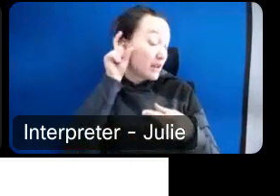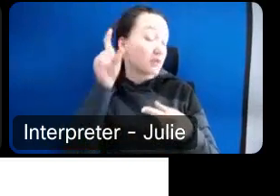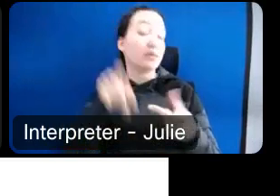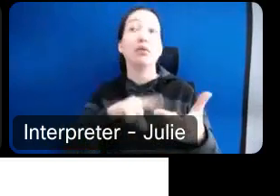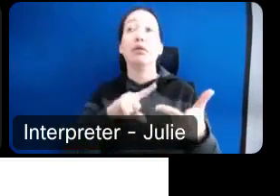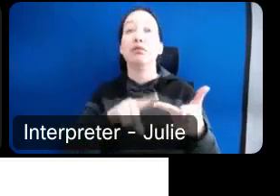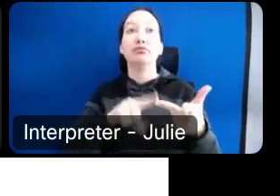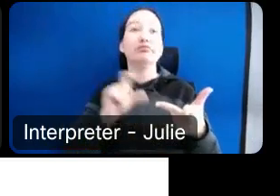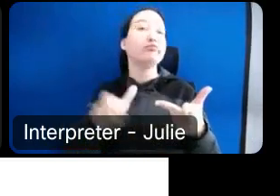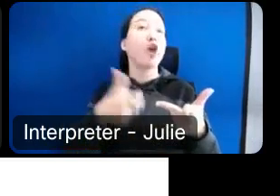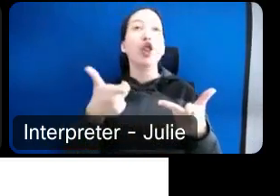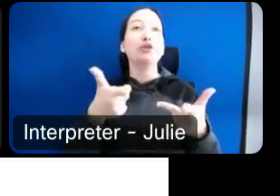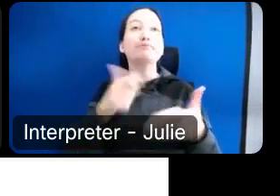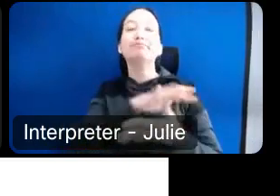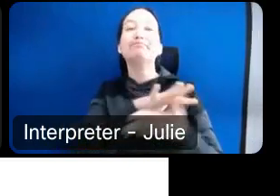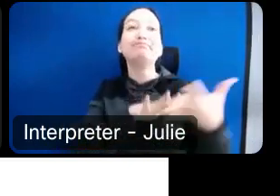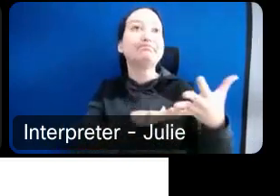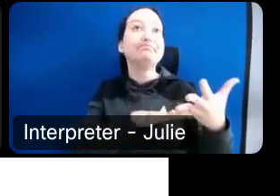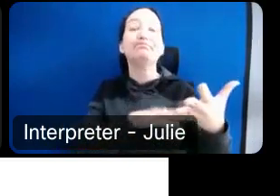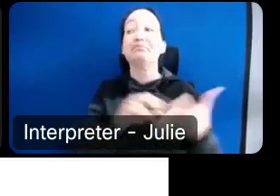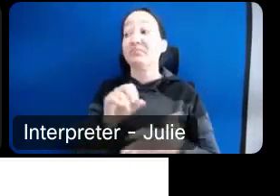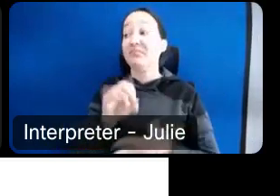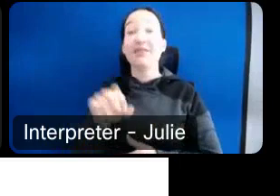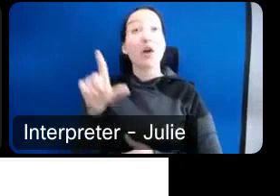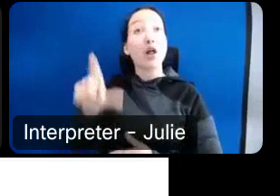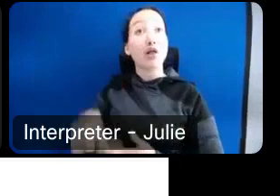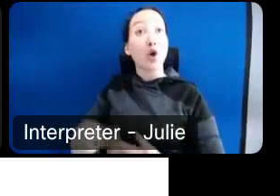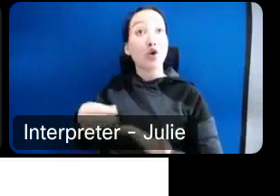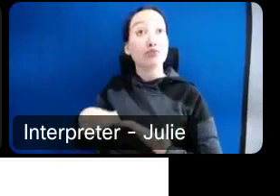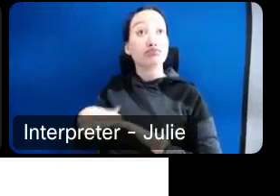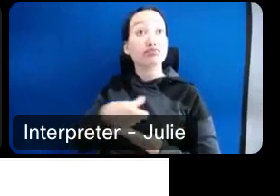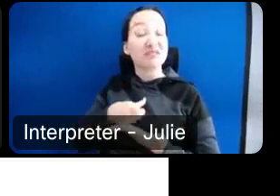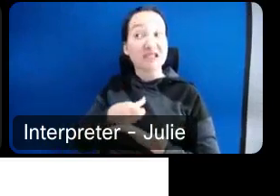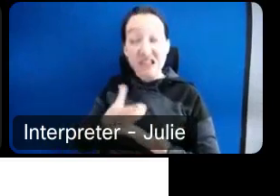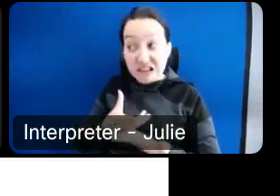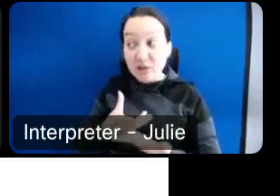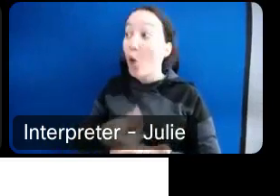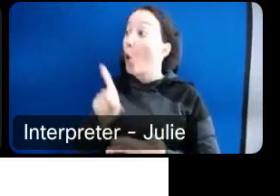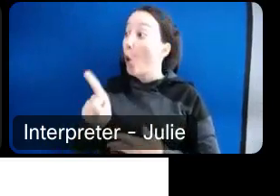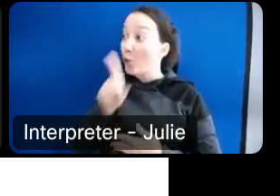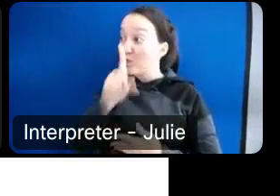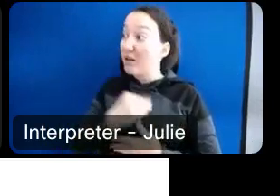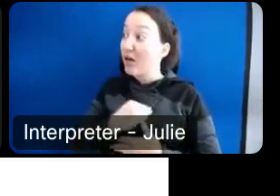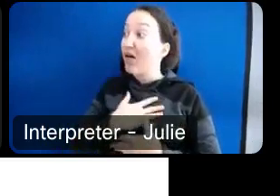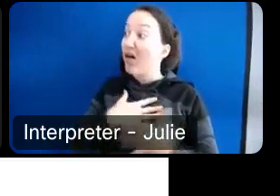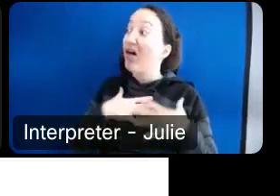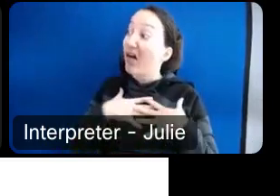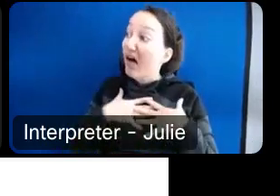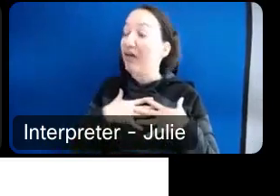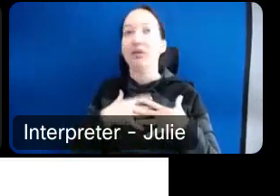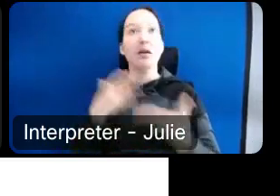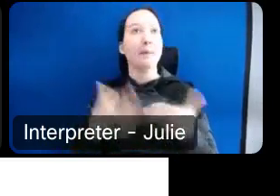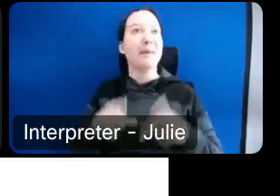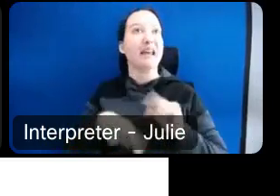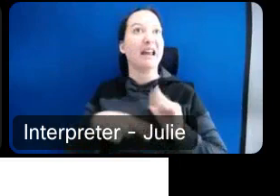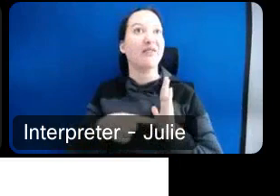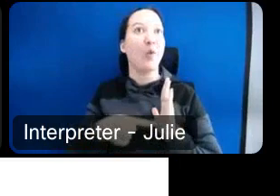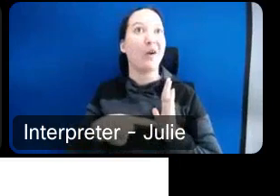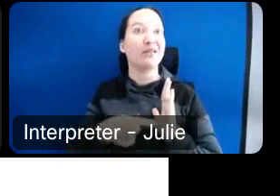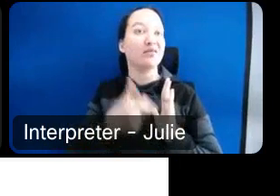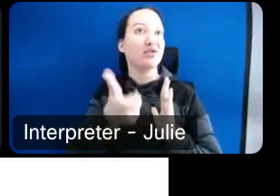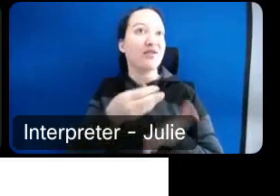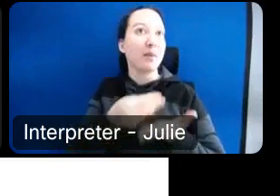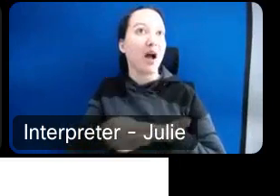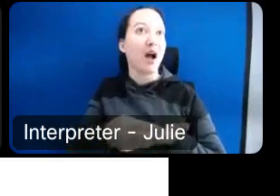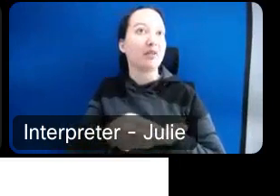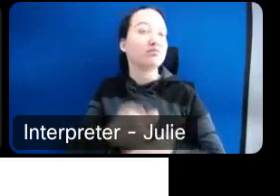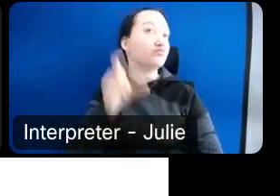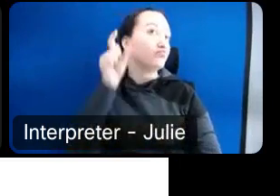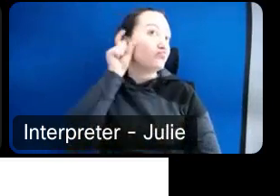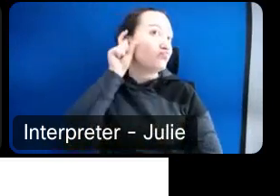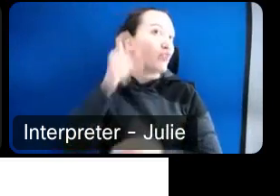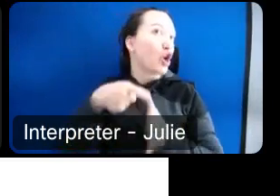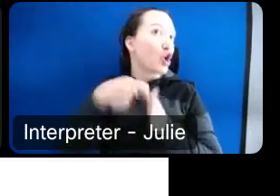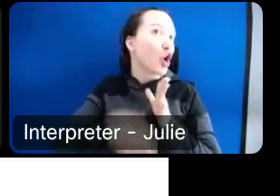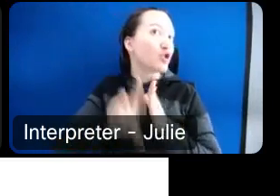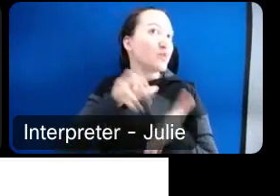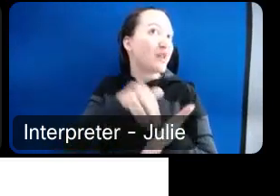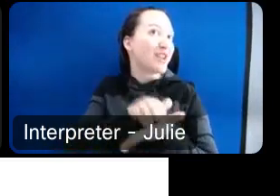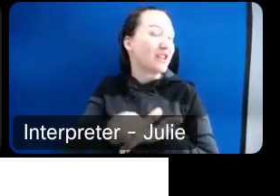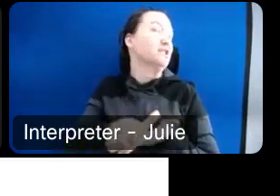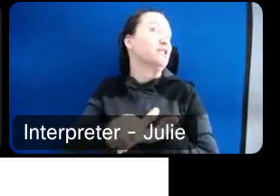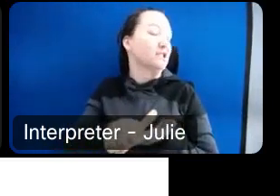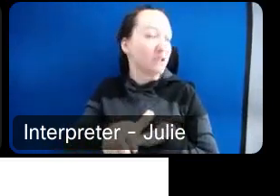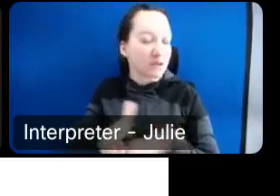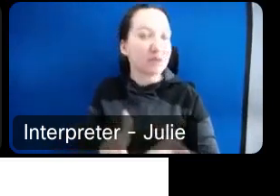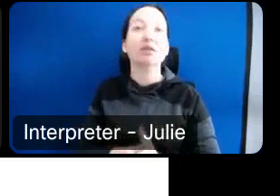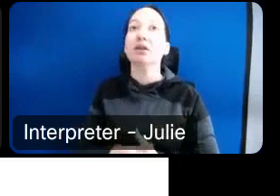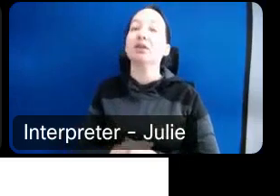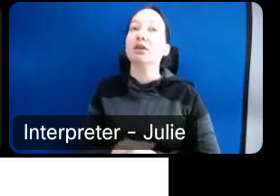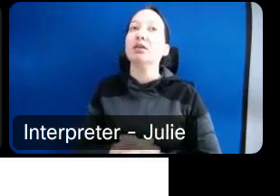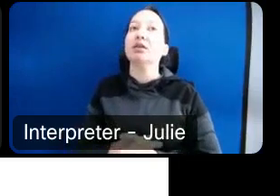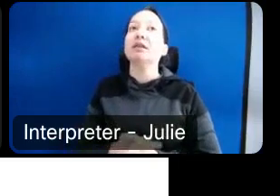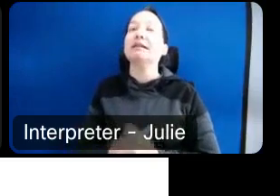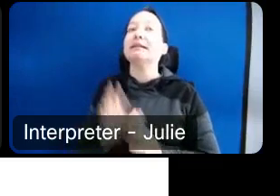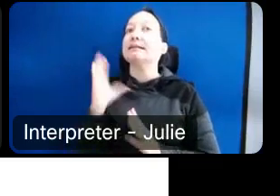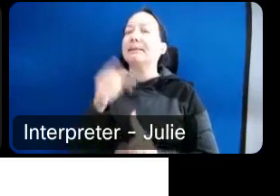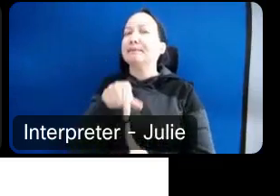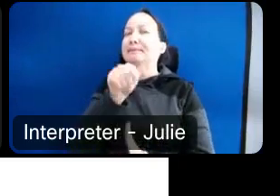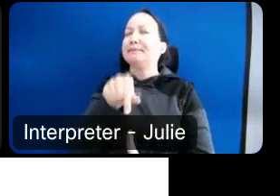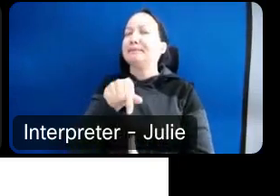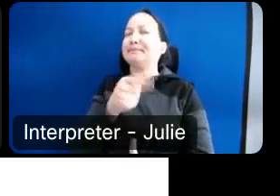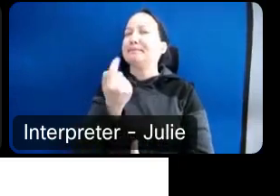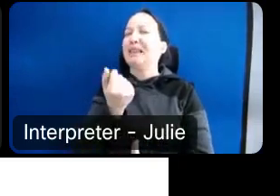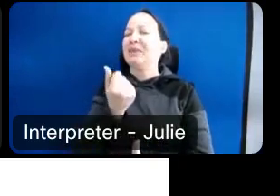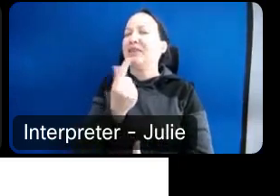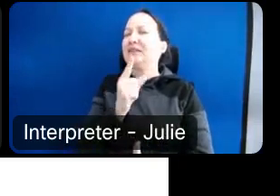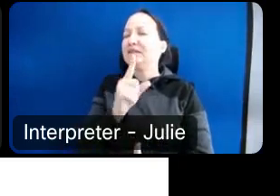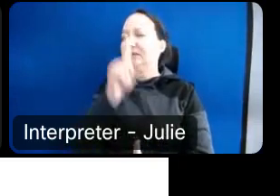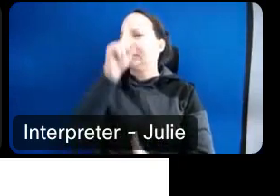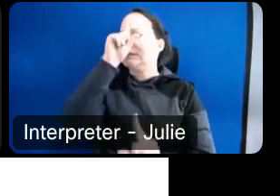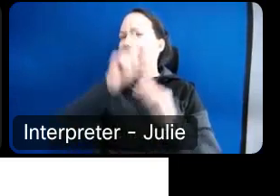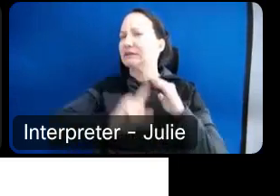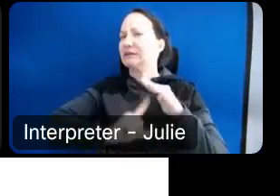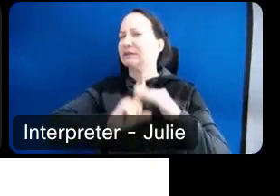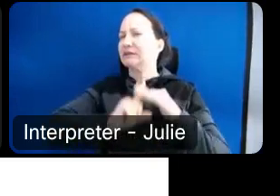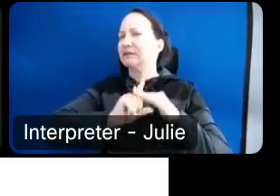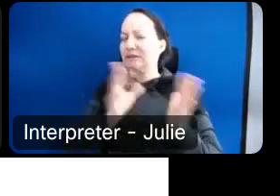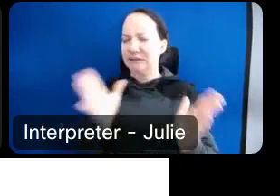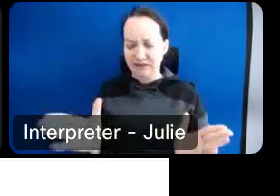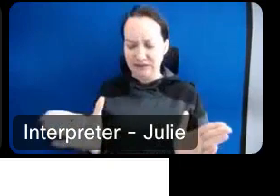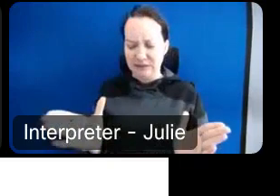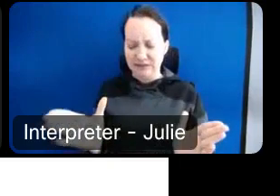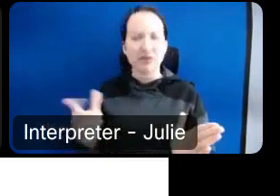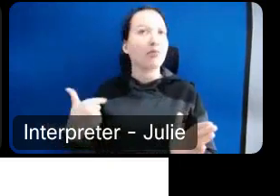And other kinds of things that if you're low income, you might really appreciate, uh, cause you might not be able to get yourself the 2000 dollars hearing aid, right? Mm, hmm. Um, which then sort of raises the a little bit of the question in my mind about sort of what is our response.